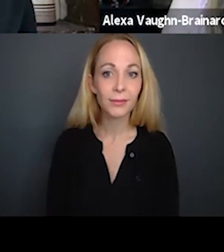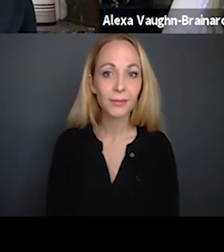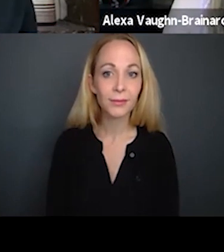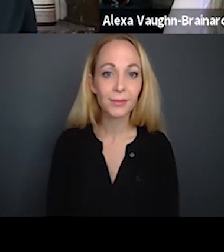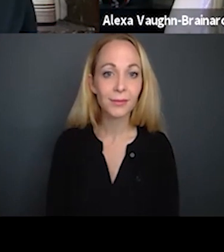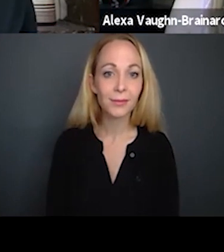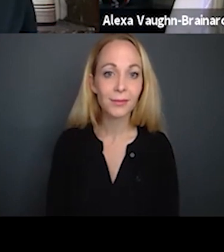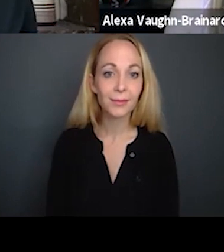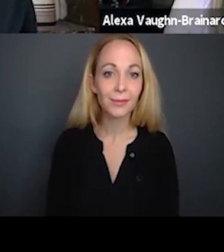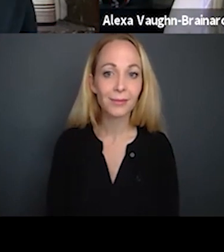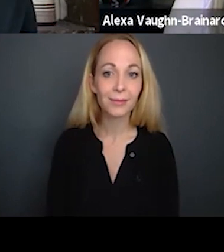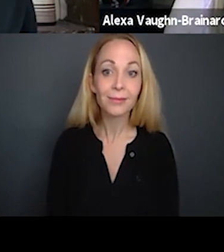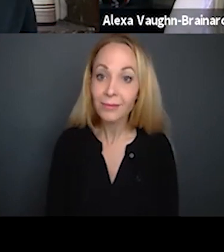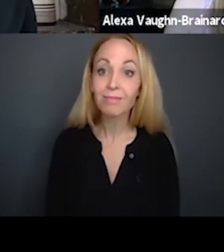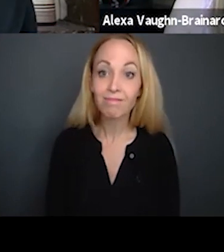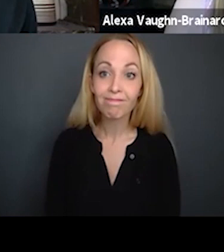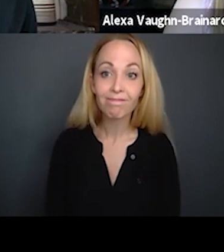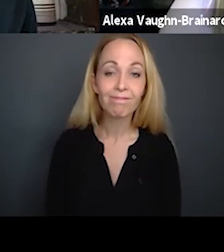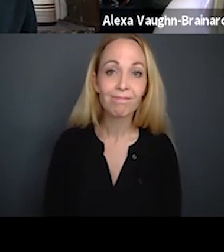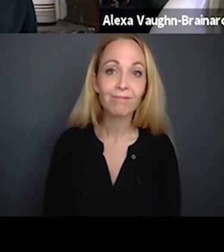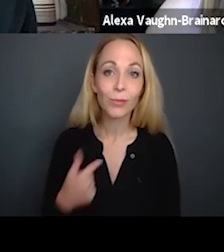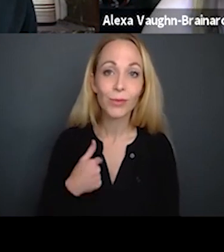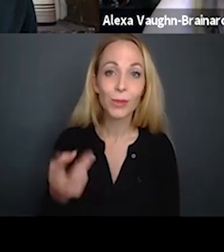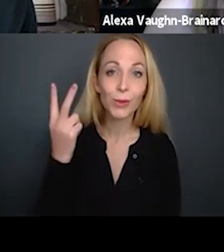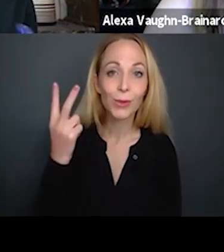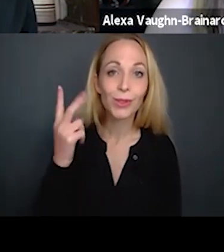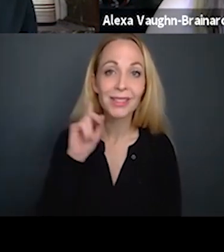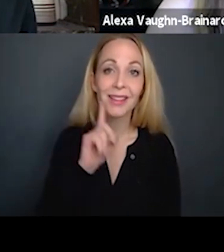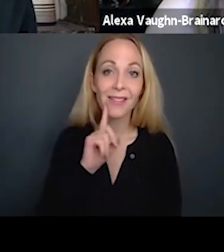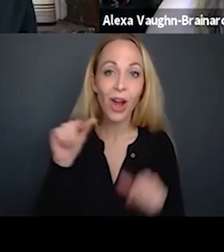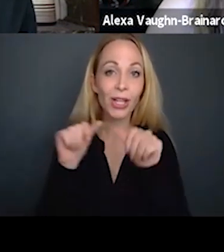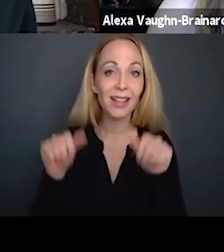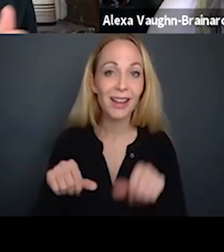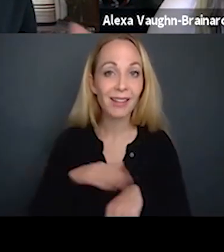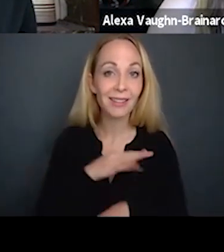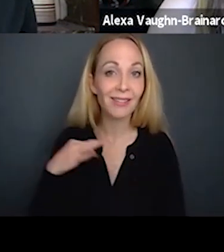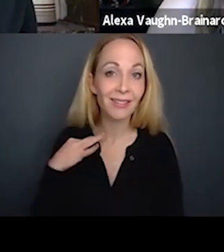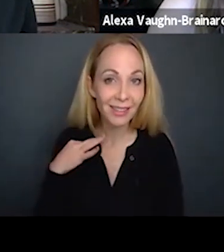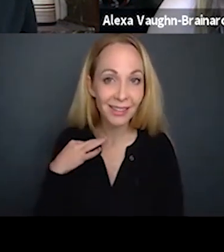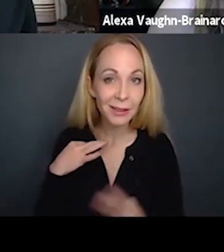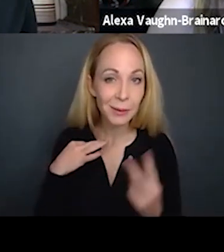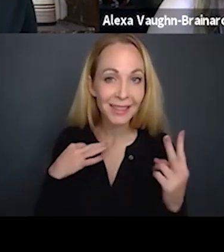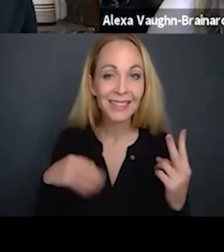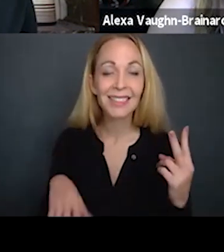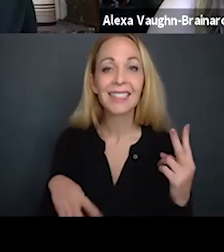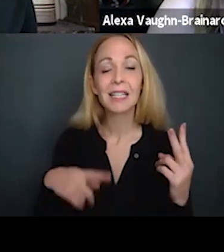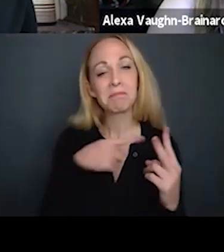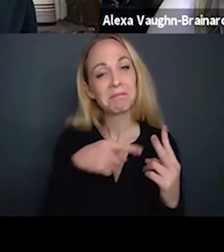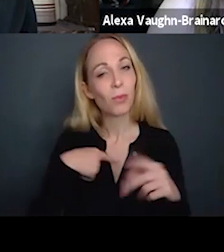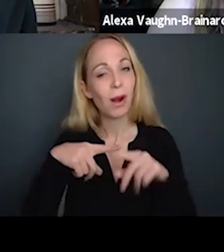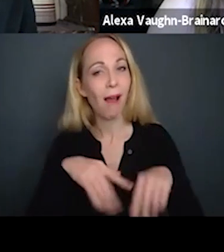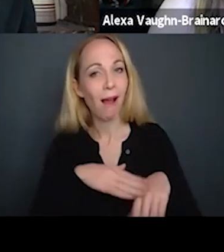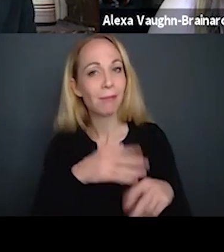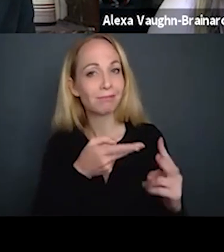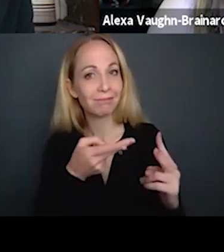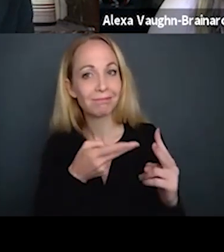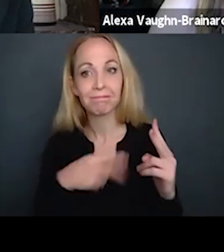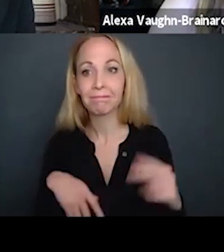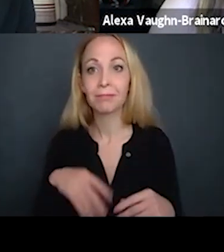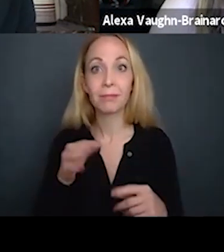We have 2 deaf architects on staff that we rely on, especially when the projects